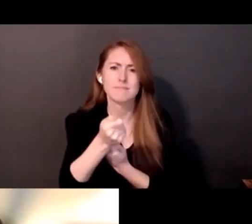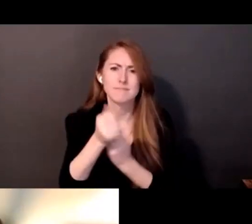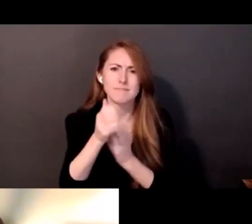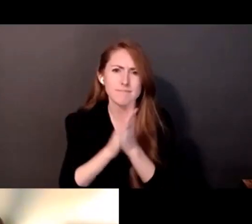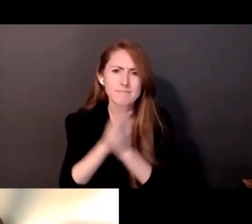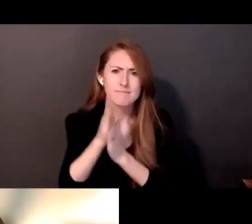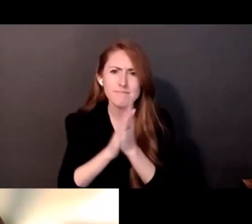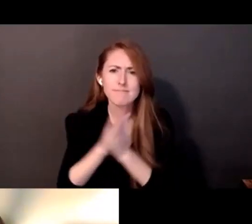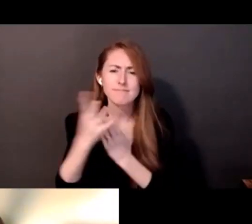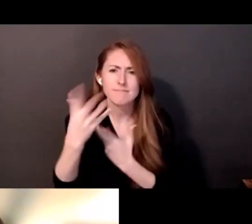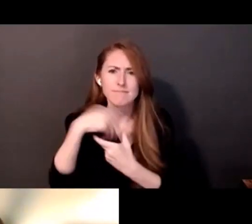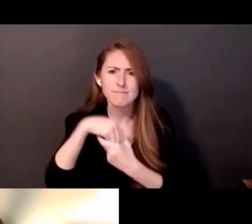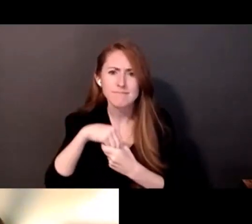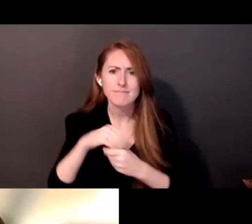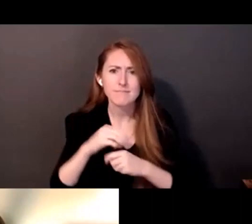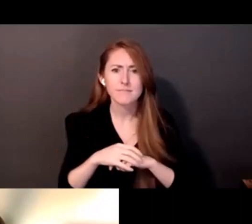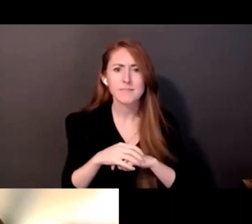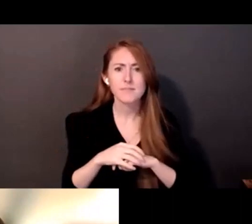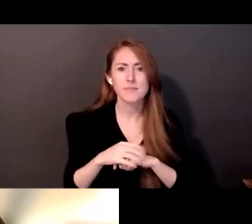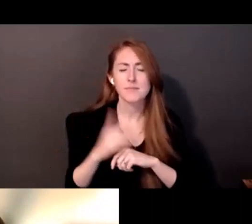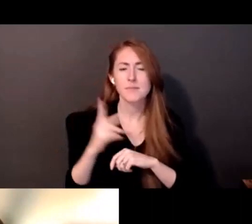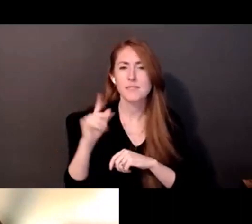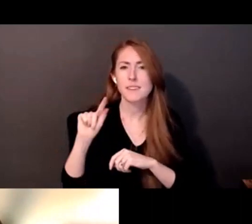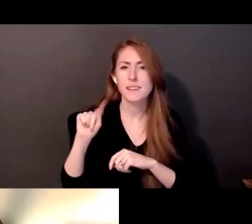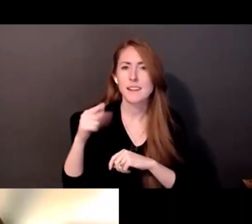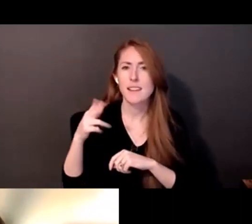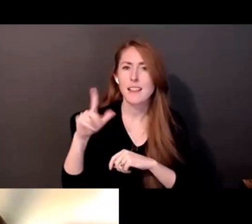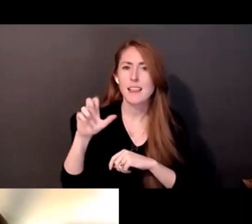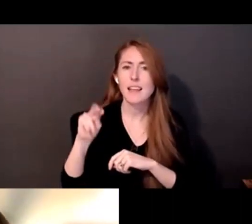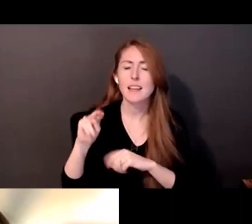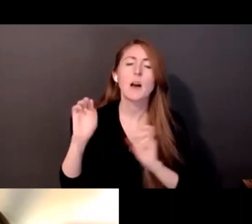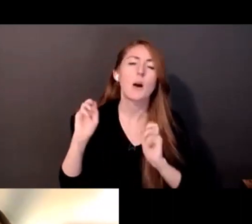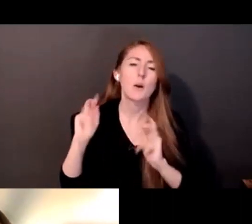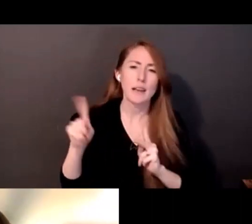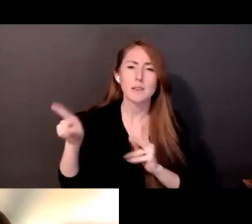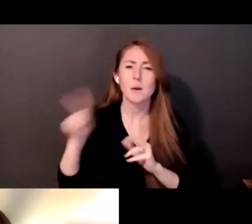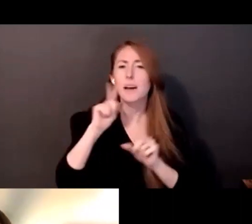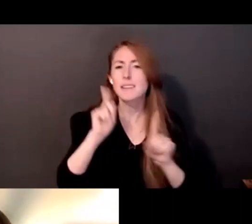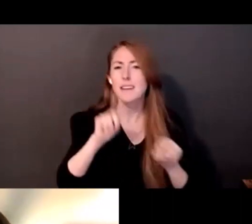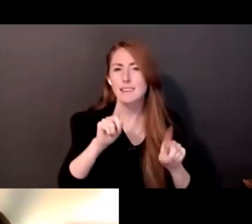So attendance and-- And then we had the small committees